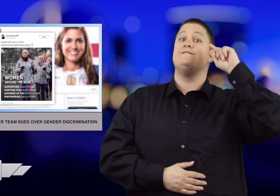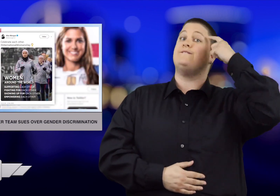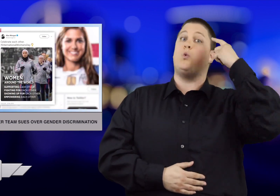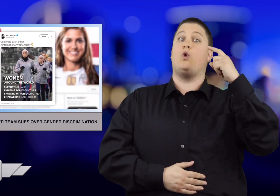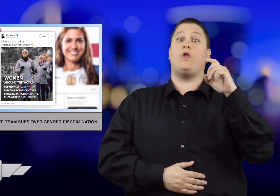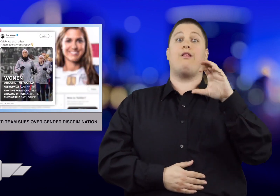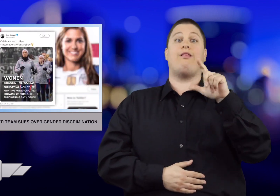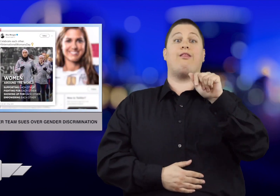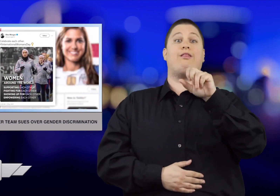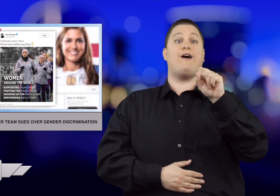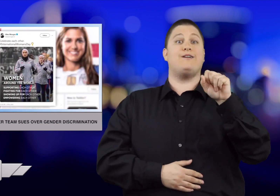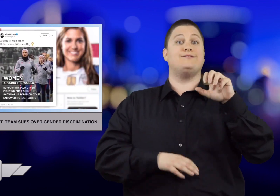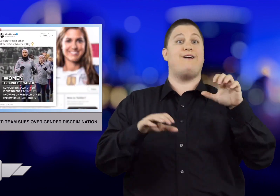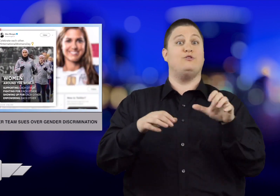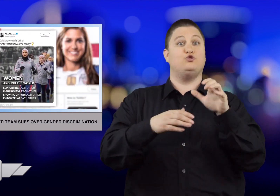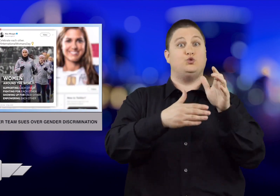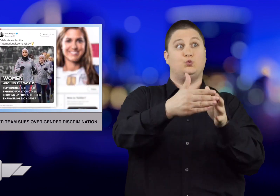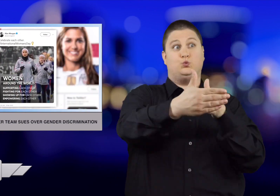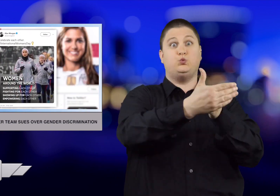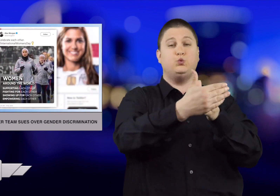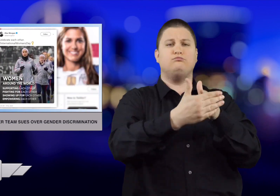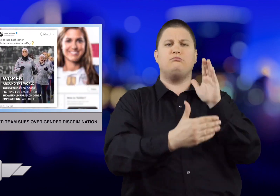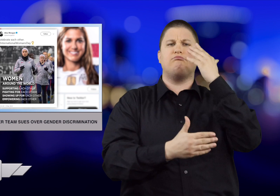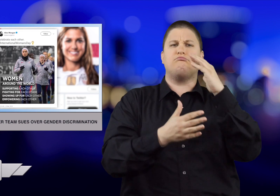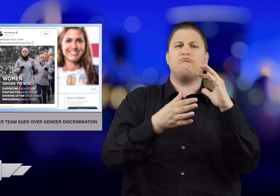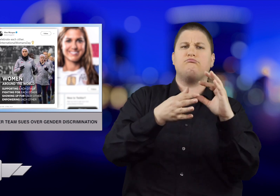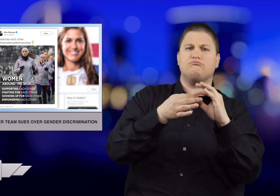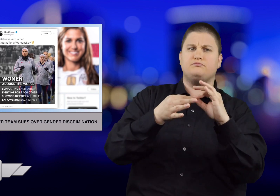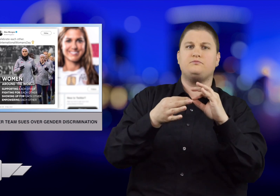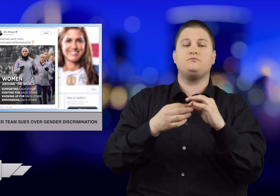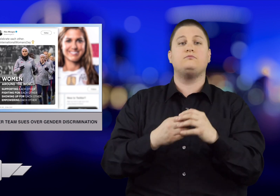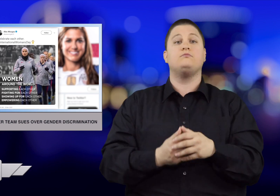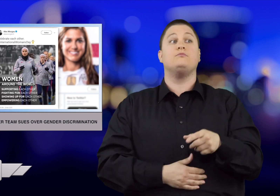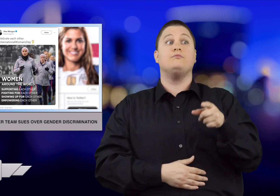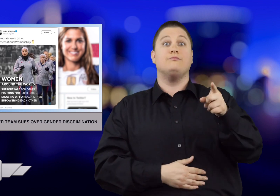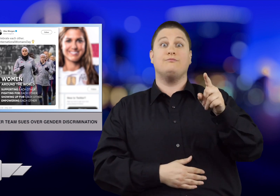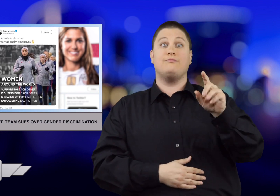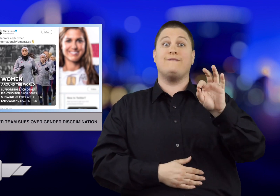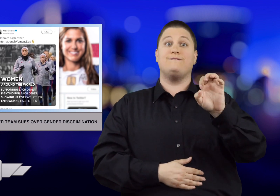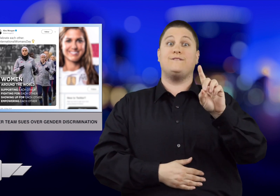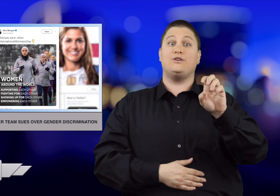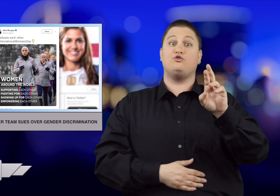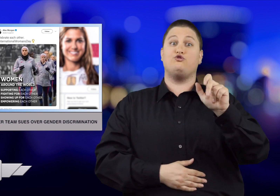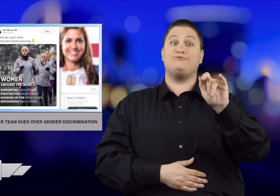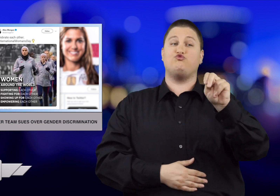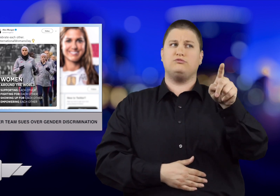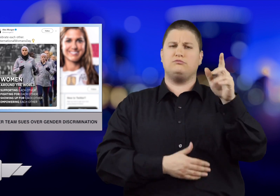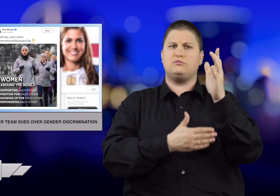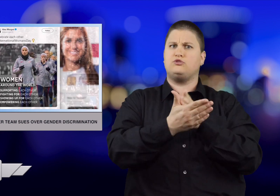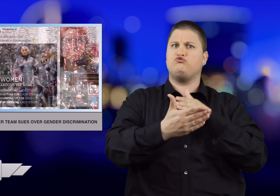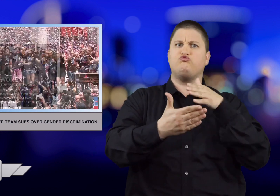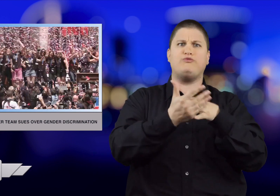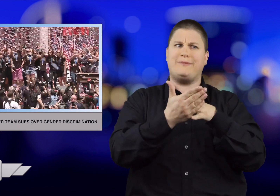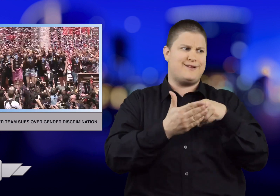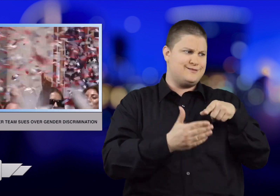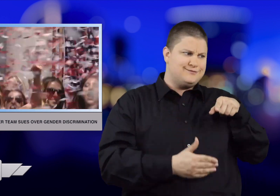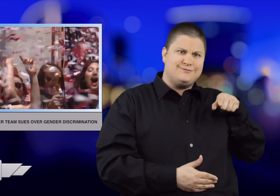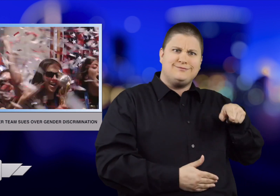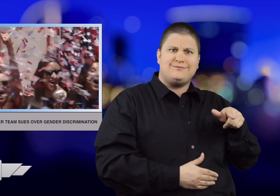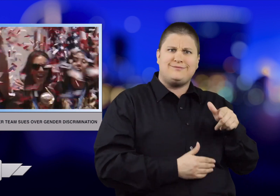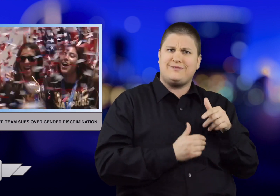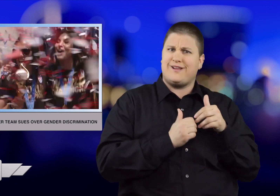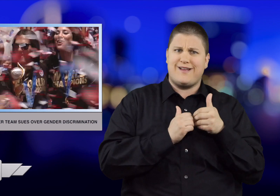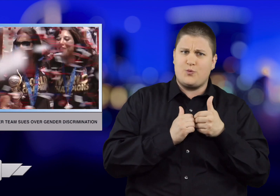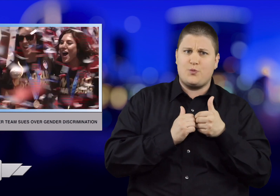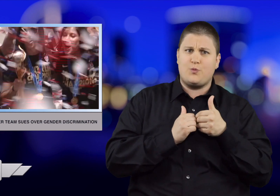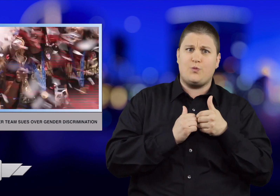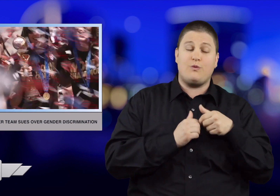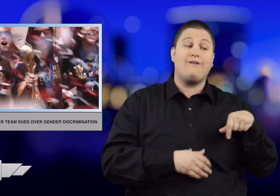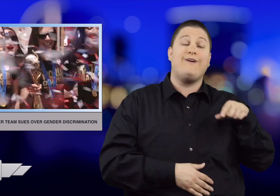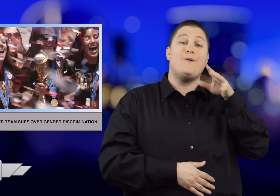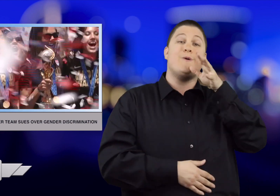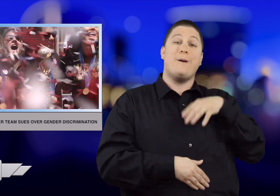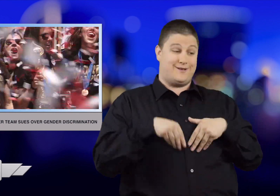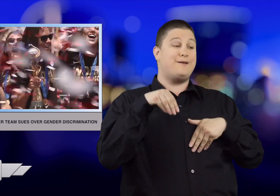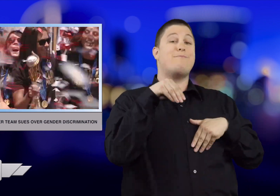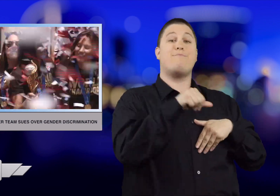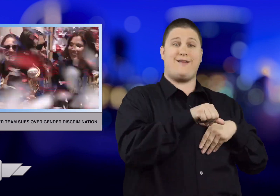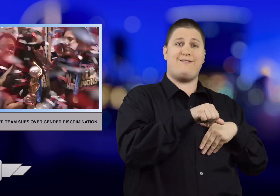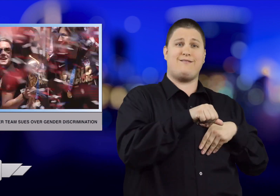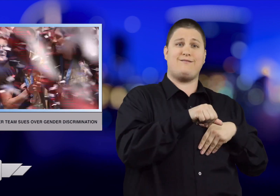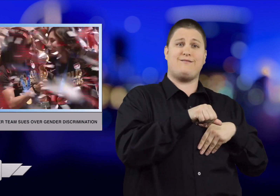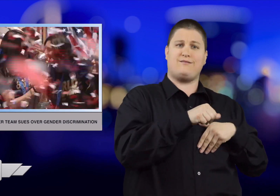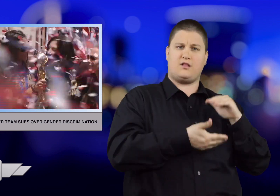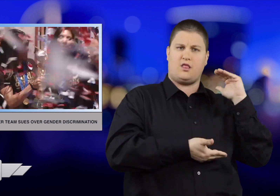And the federal class action suit alleges the Federation discriminates by paying the